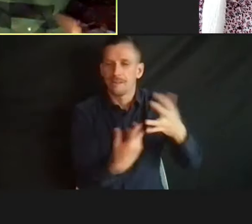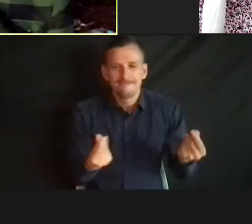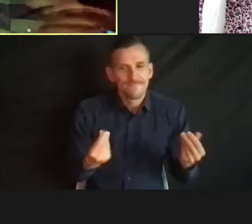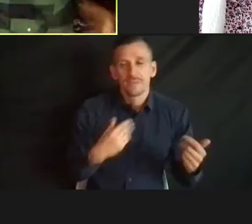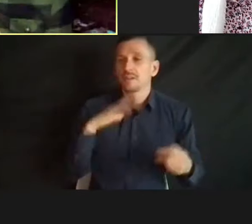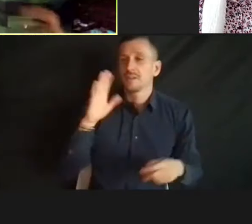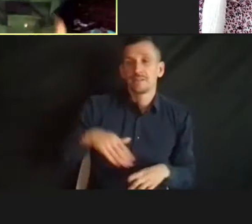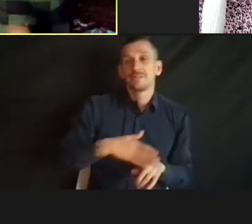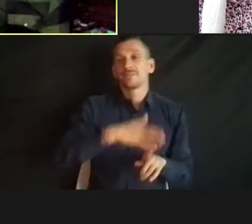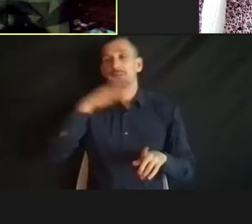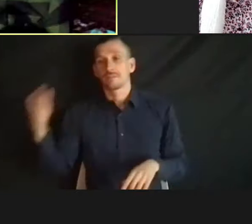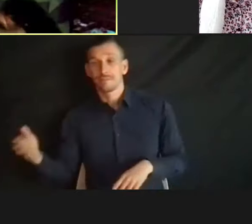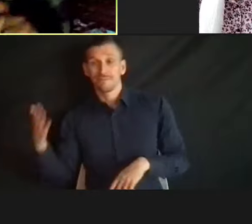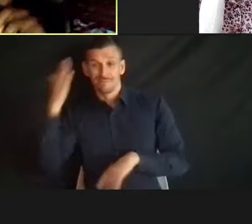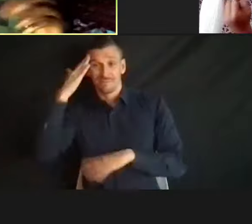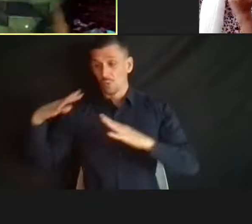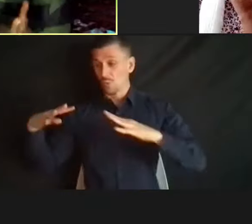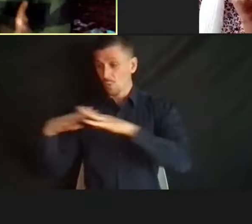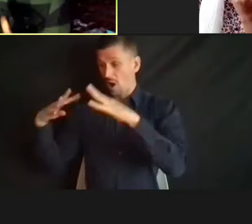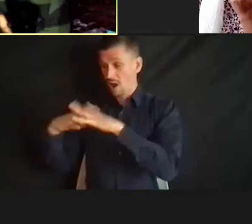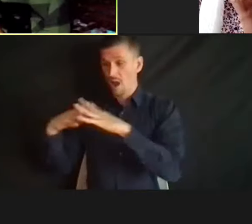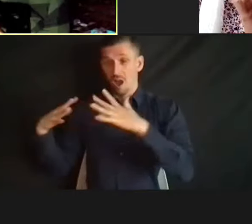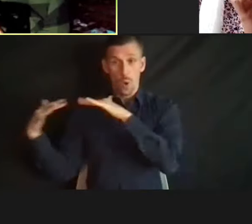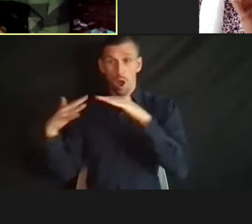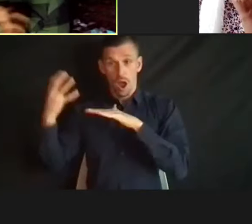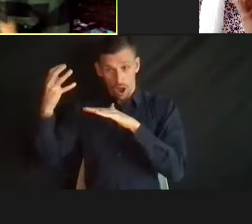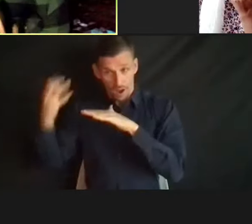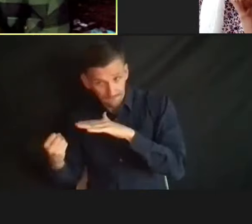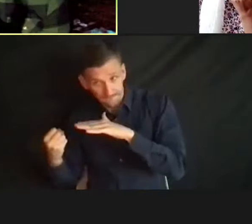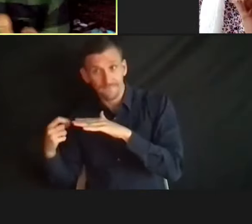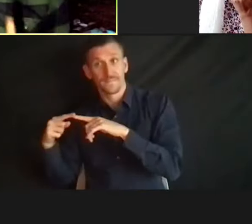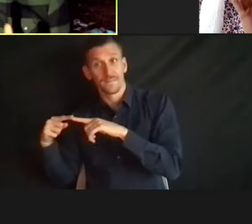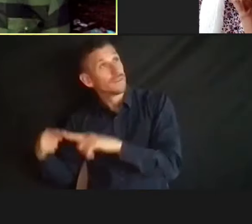change has already happened, for example, the place turned dry and the crops do not grow,